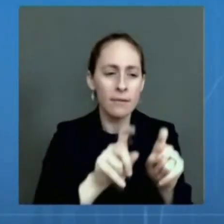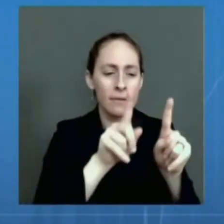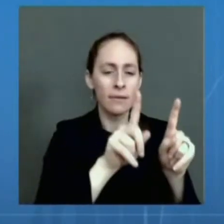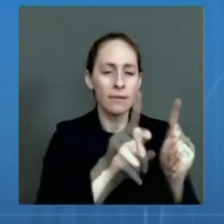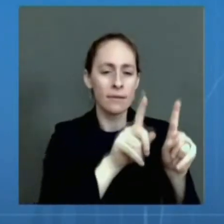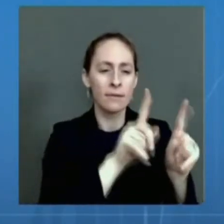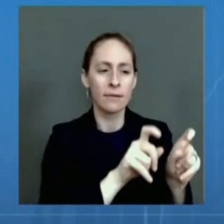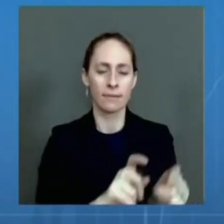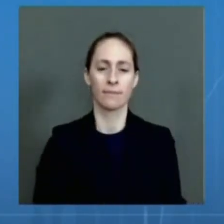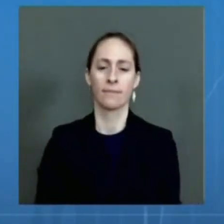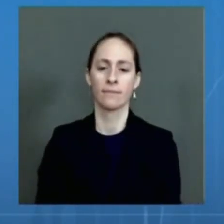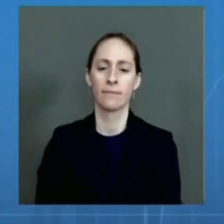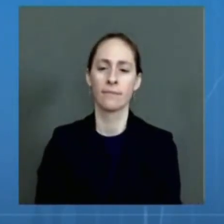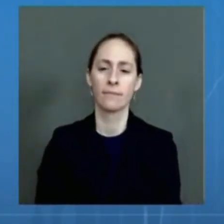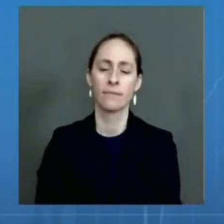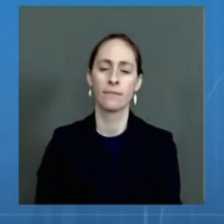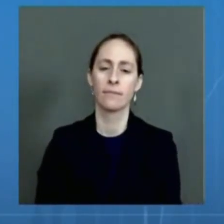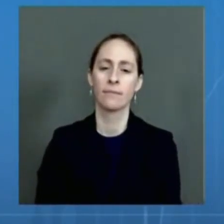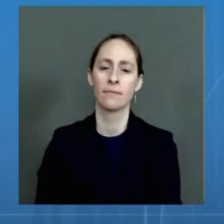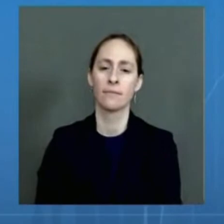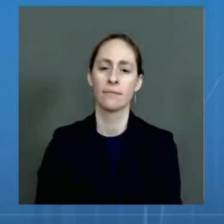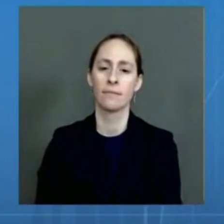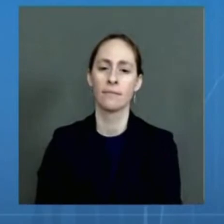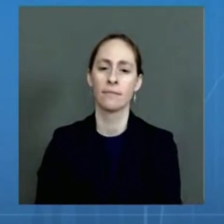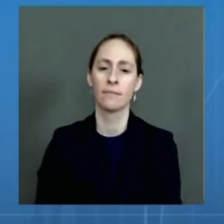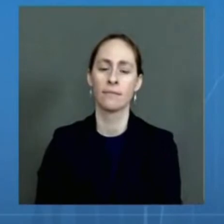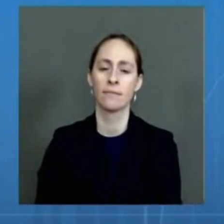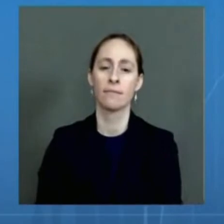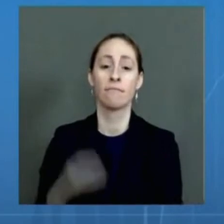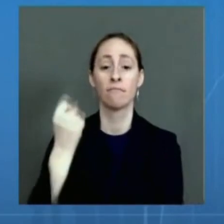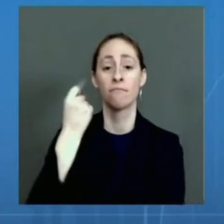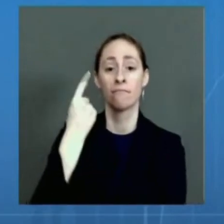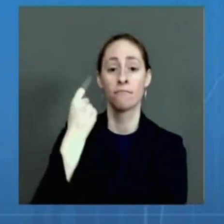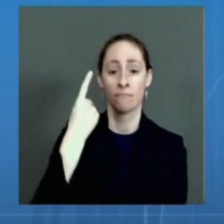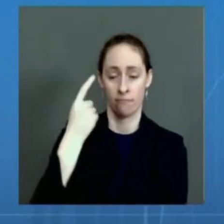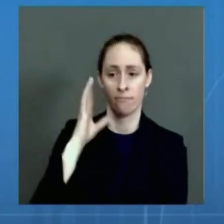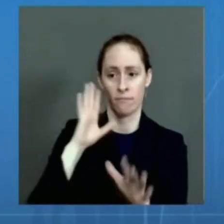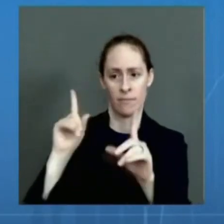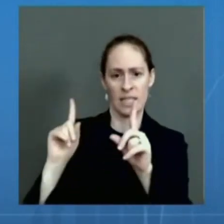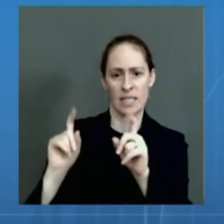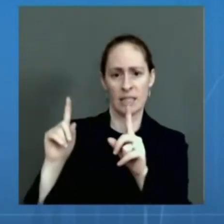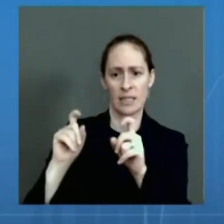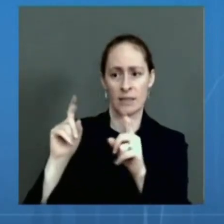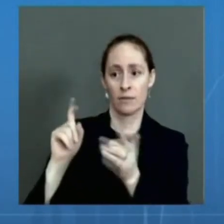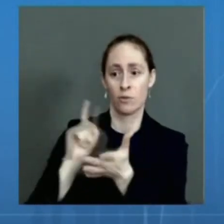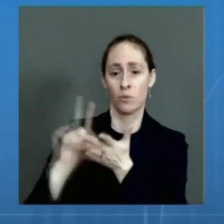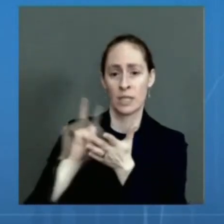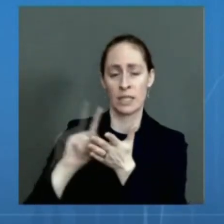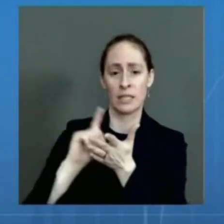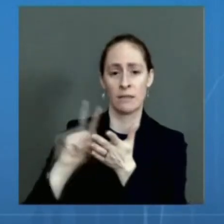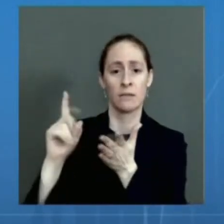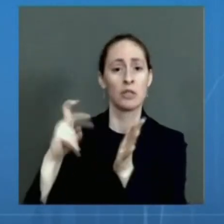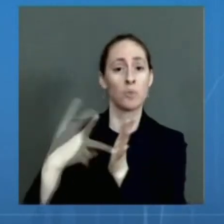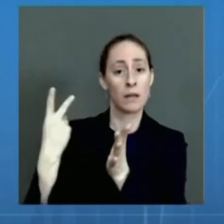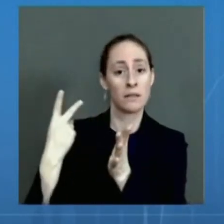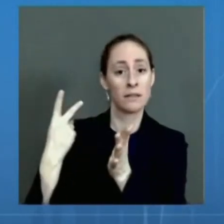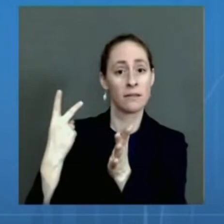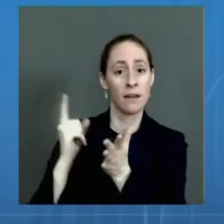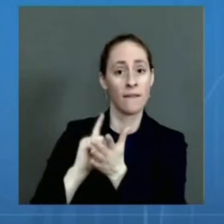EXPOSURE AND THAT TESTING NEEDS TO BE AT LEAST TWICE DURING THE SEVEN-DAY PERIOD AFTER EXPOSURE.